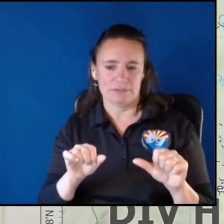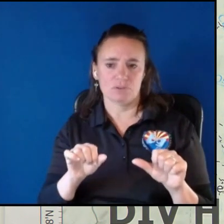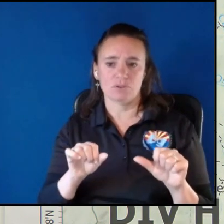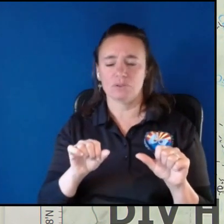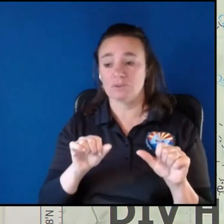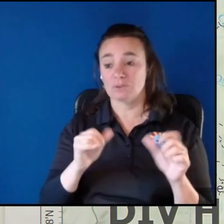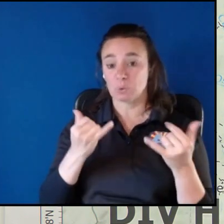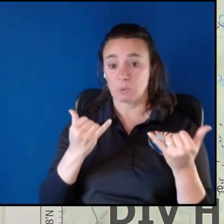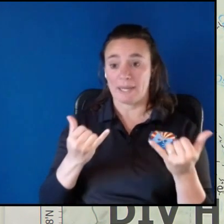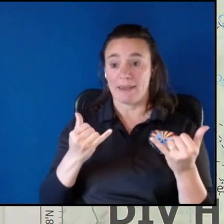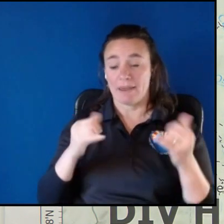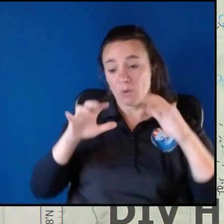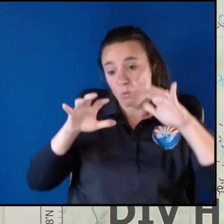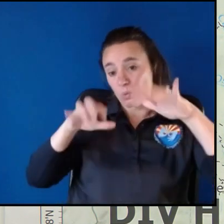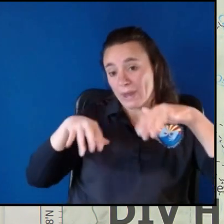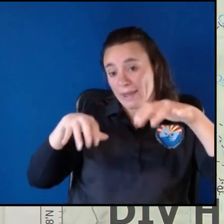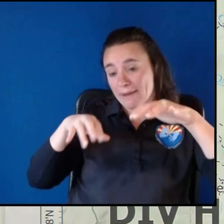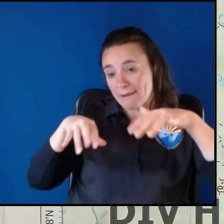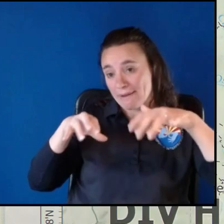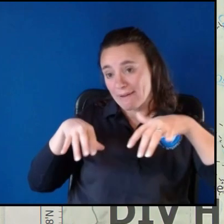incident that may slow things down. It may give us time to prepare